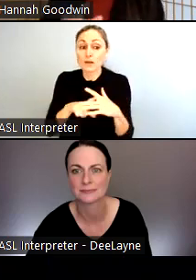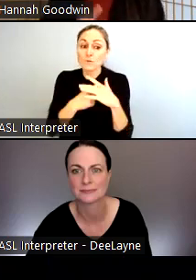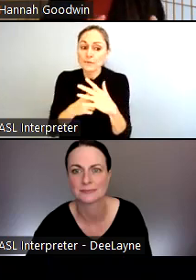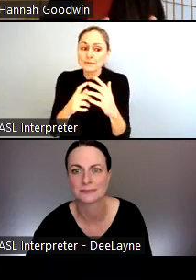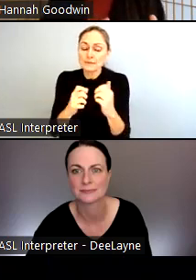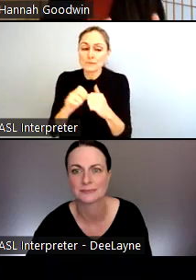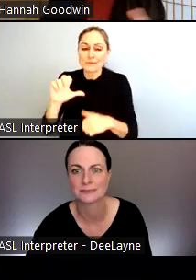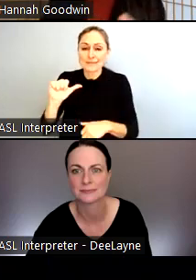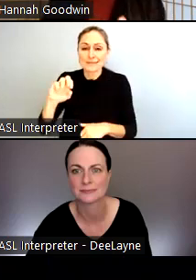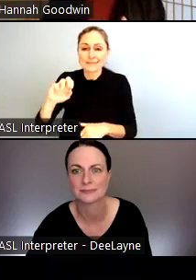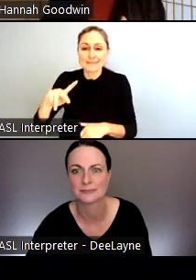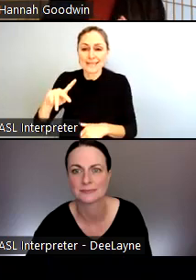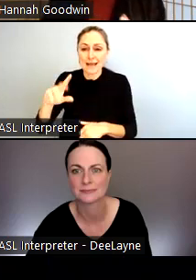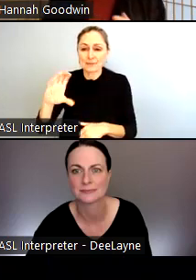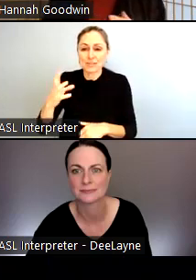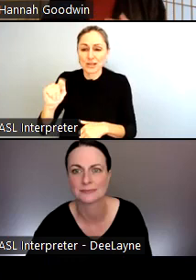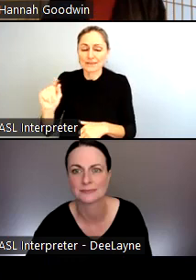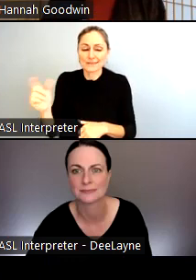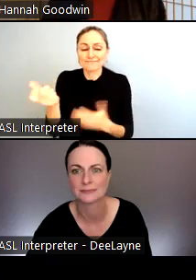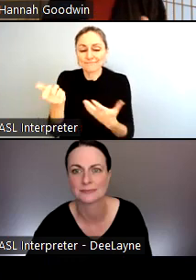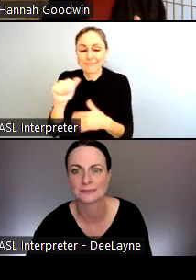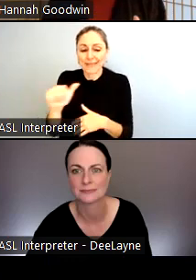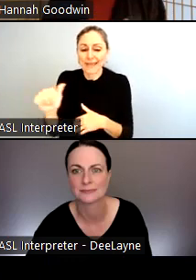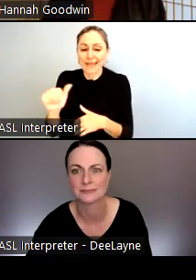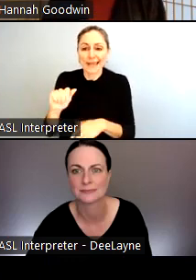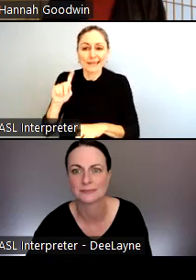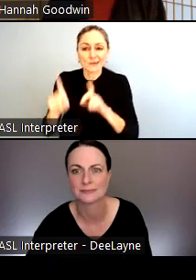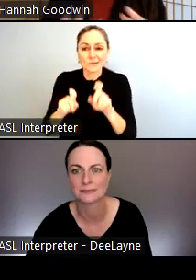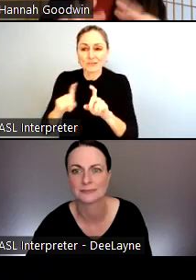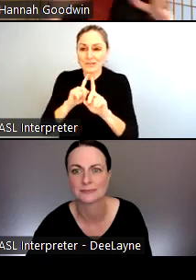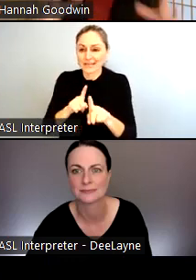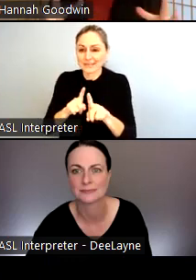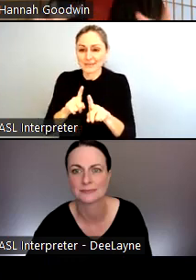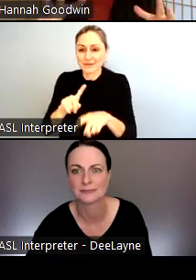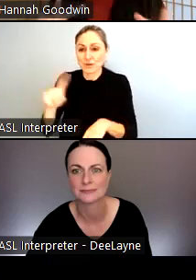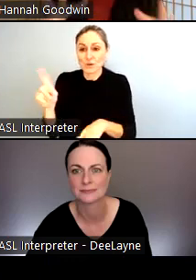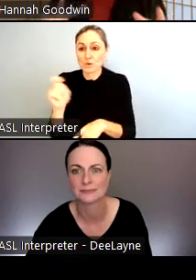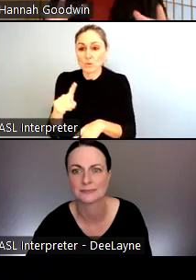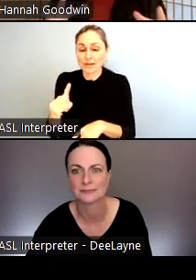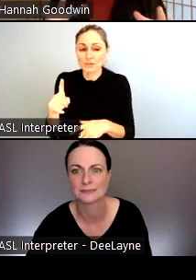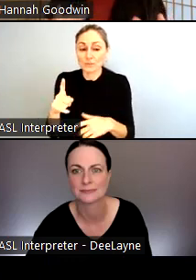Any Q&A, any kind of question or discussion was built into that 15 minutes.